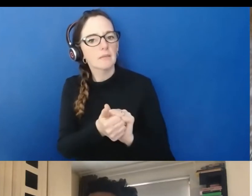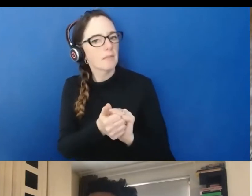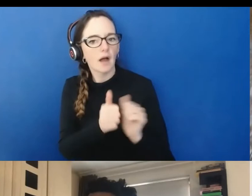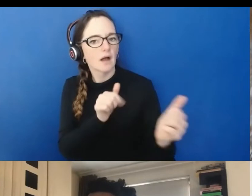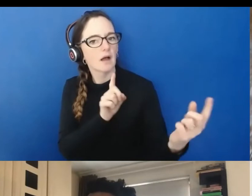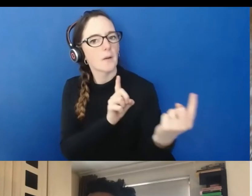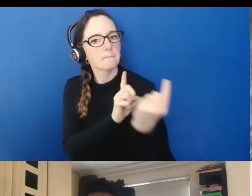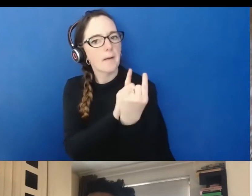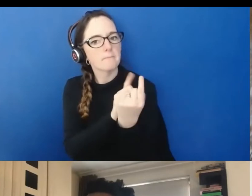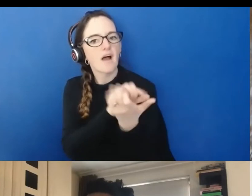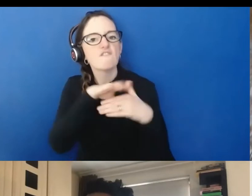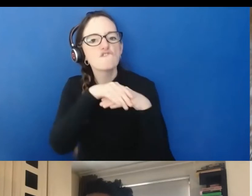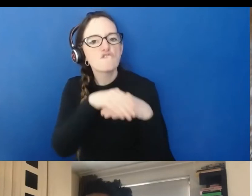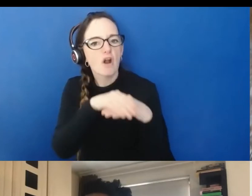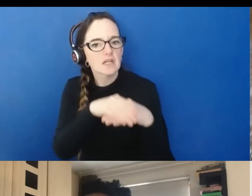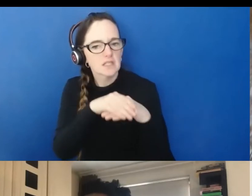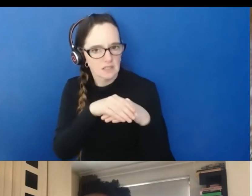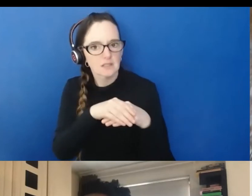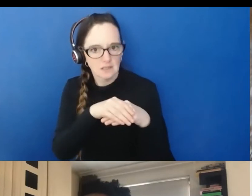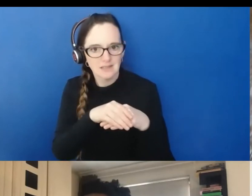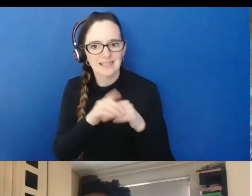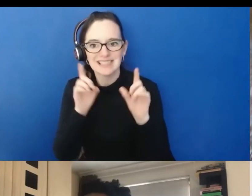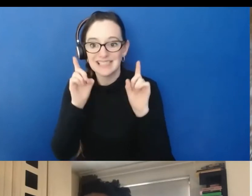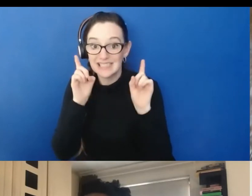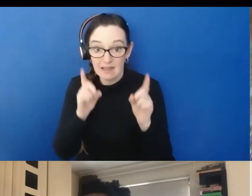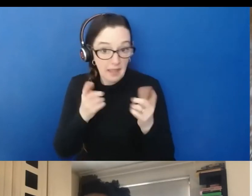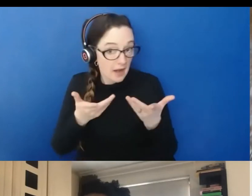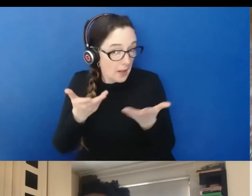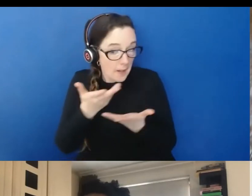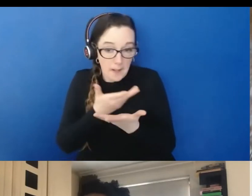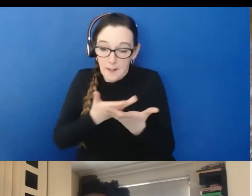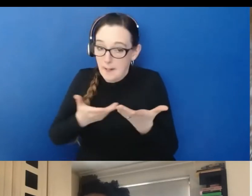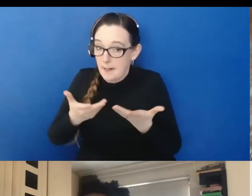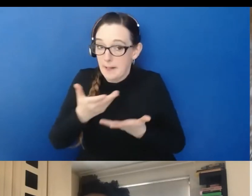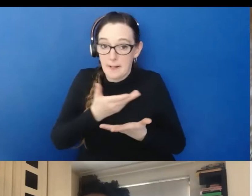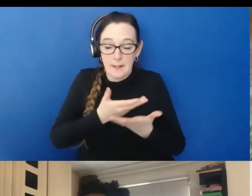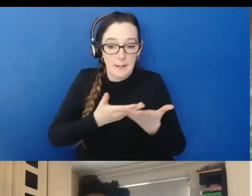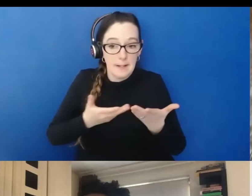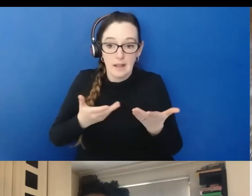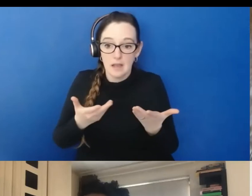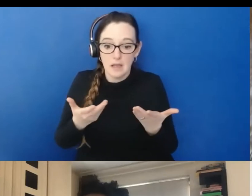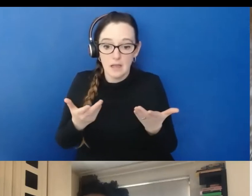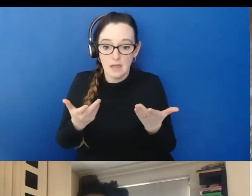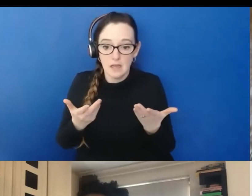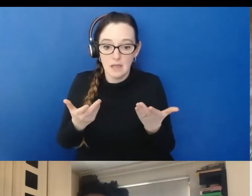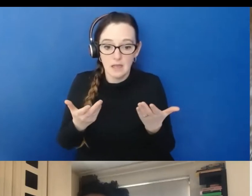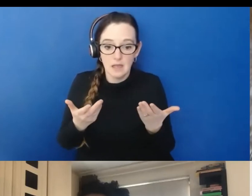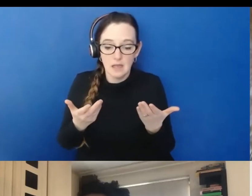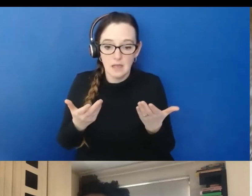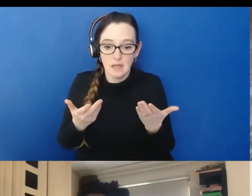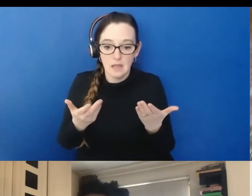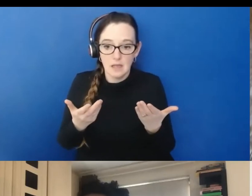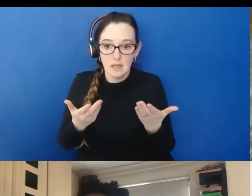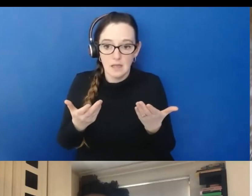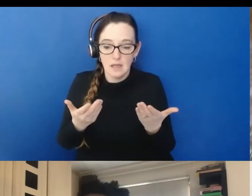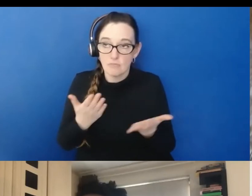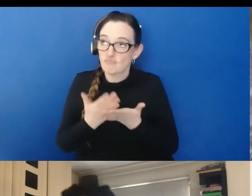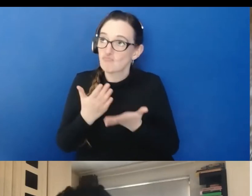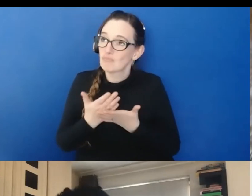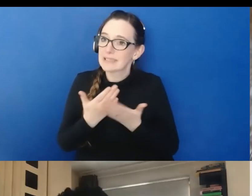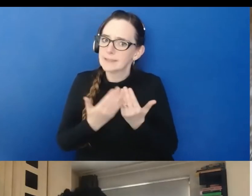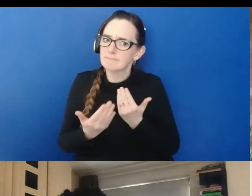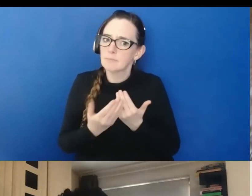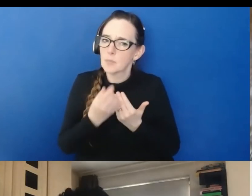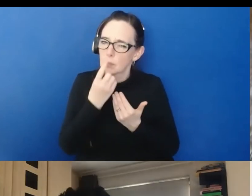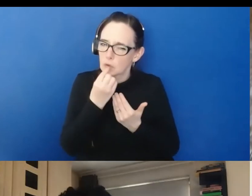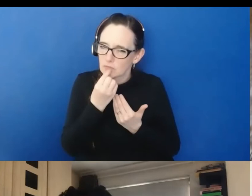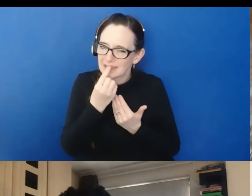these kind of enunciations really, potentially have a possibility to like recode the ways